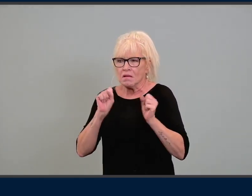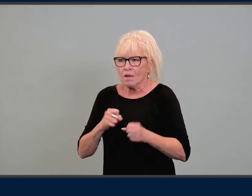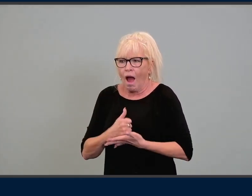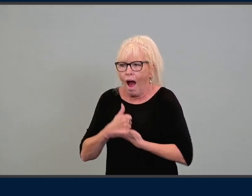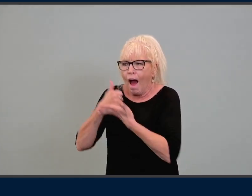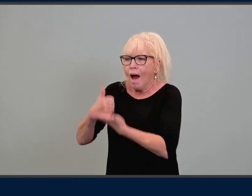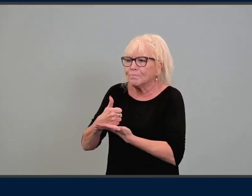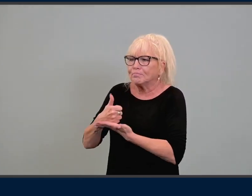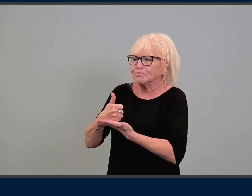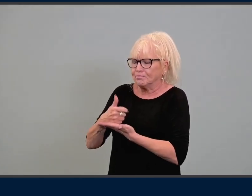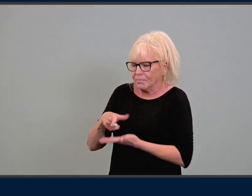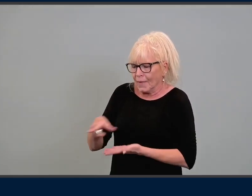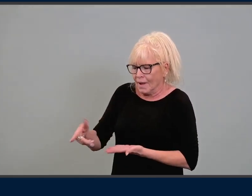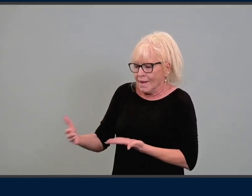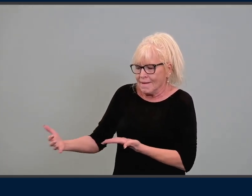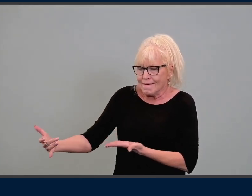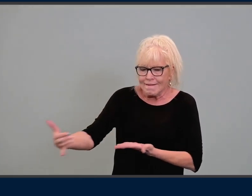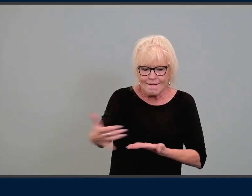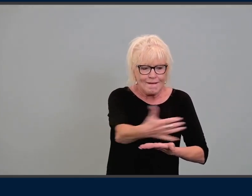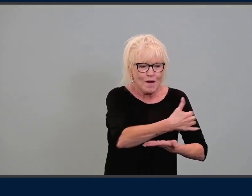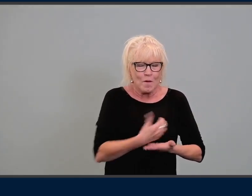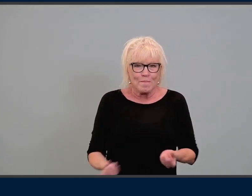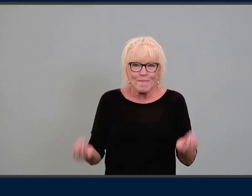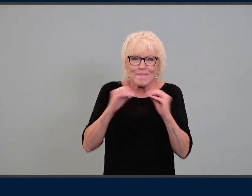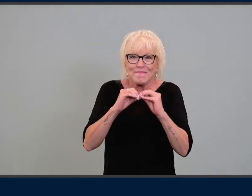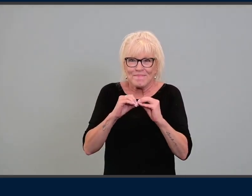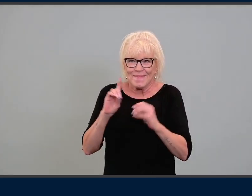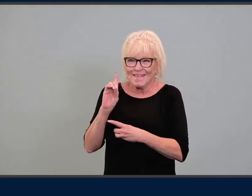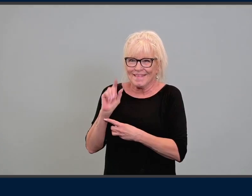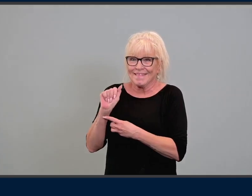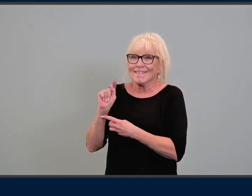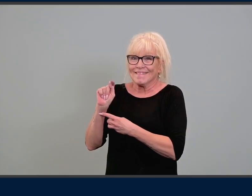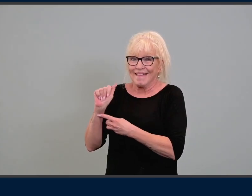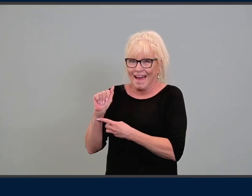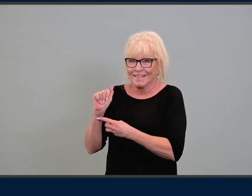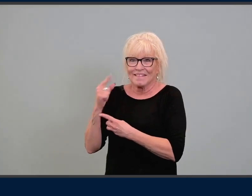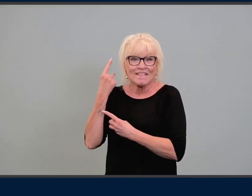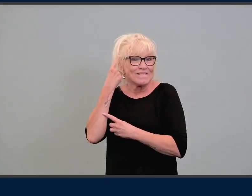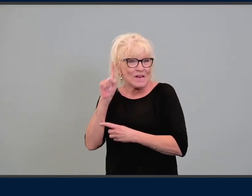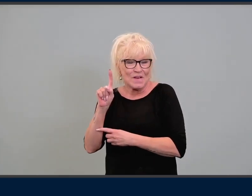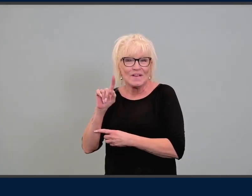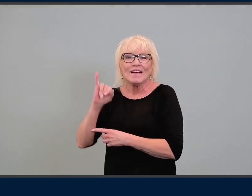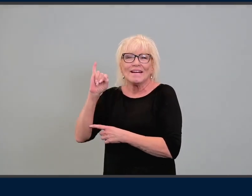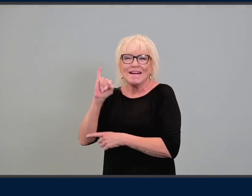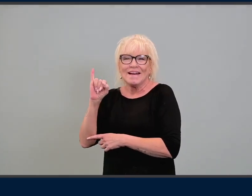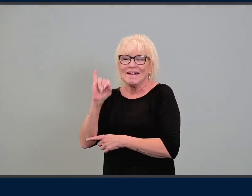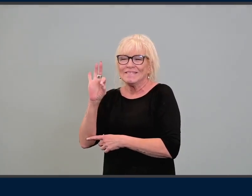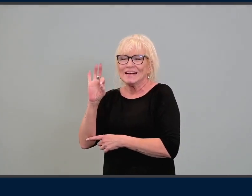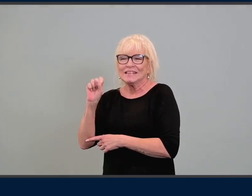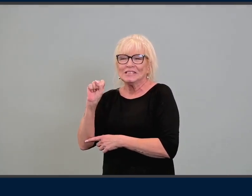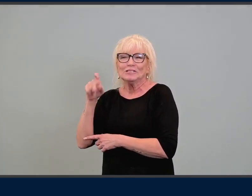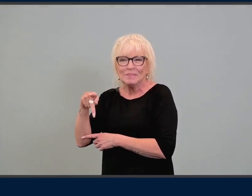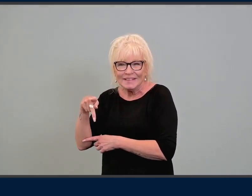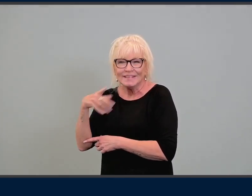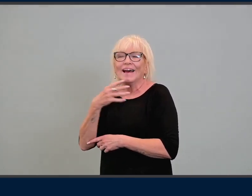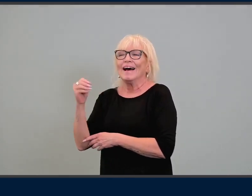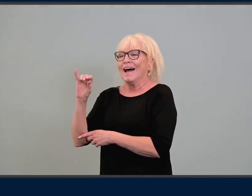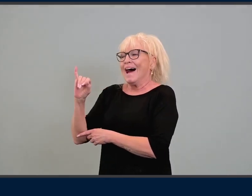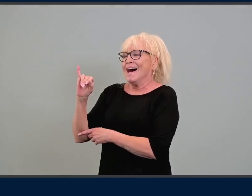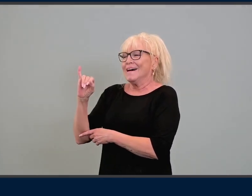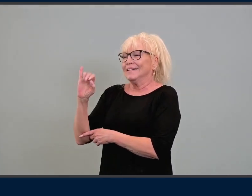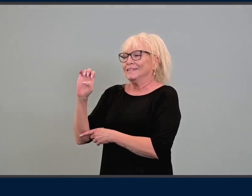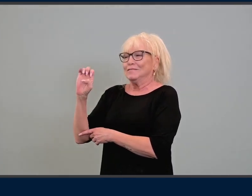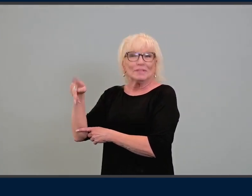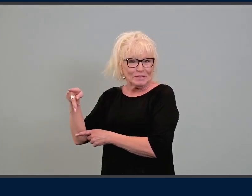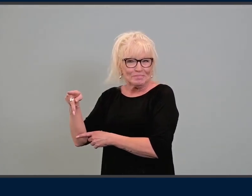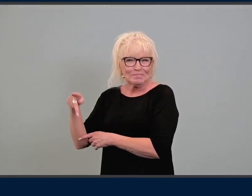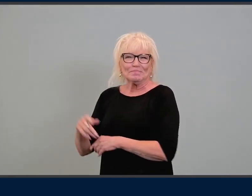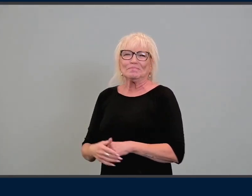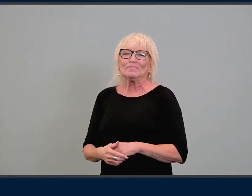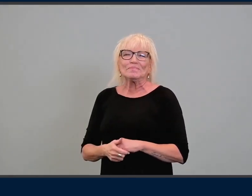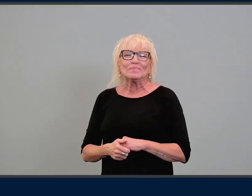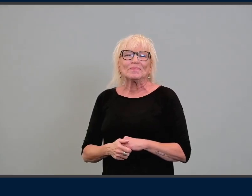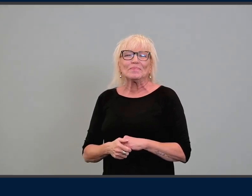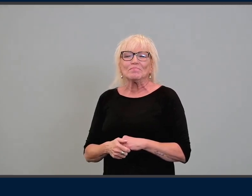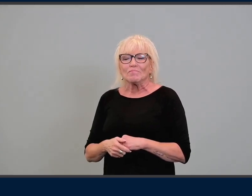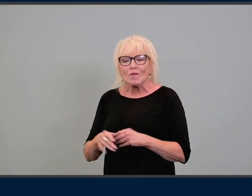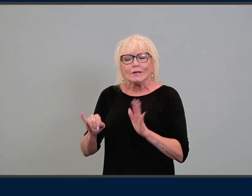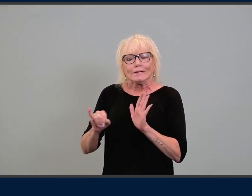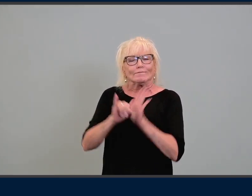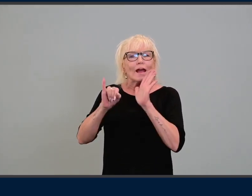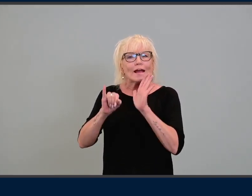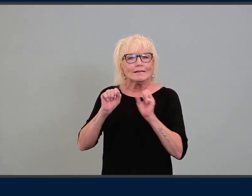is collected, which can assist in providing more information in reference to the IFSP and/or the IEP.